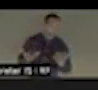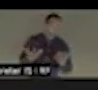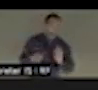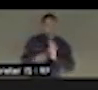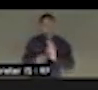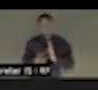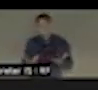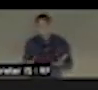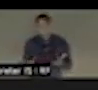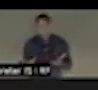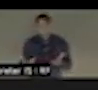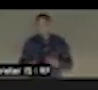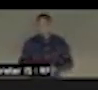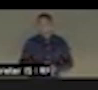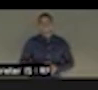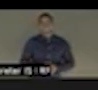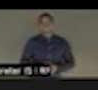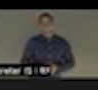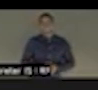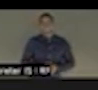And it also lists the main challenges